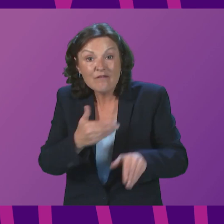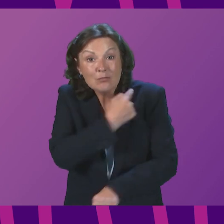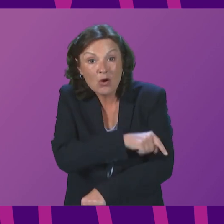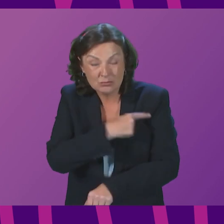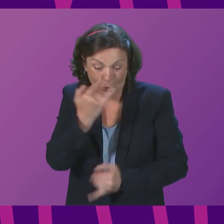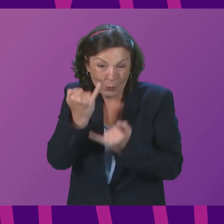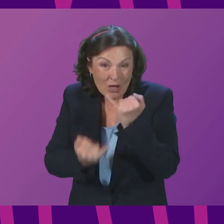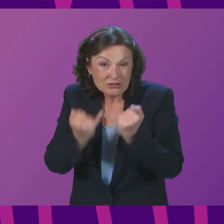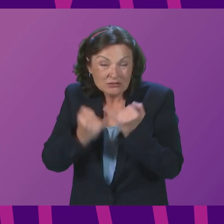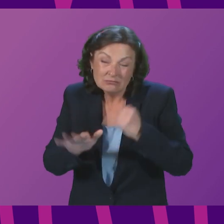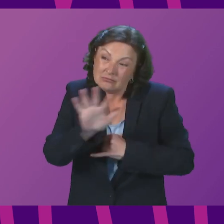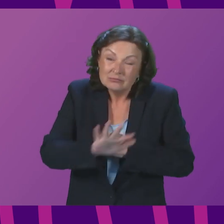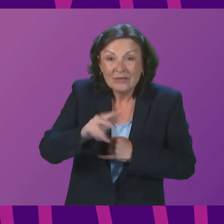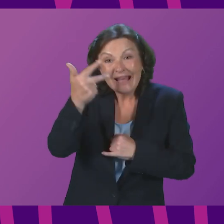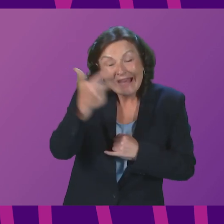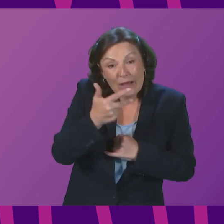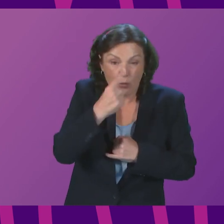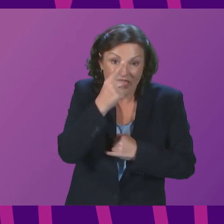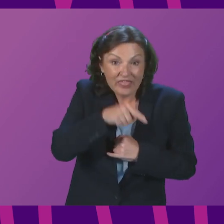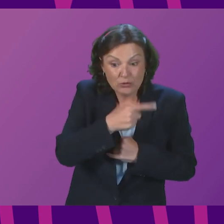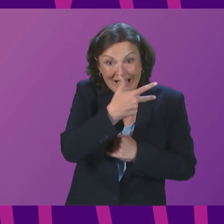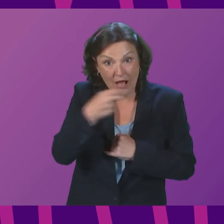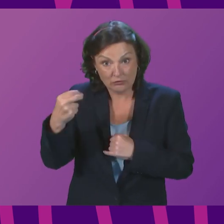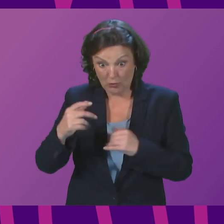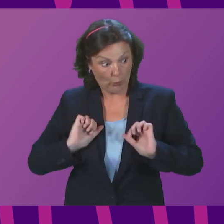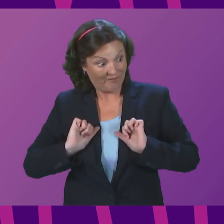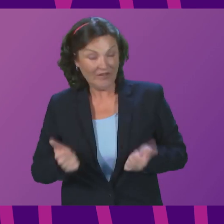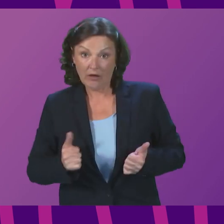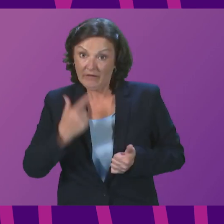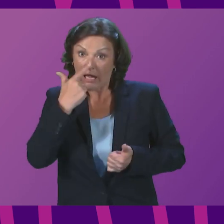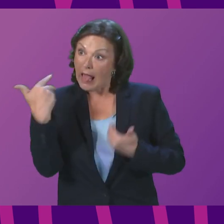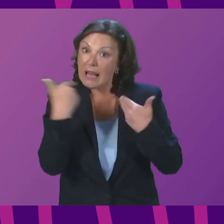There are currently 1,800 patients who are well enough to leave hospital but who cannot,